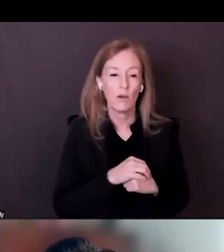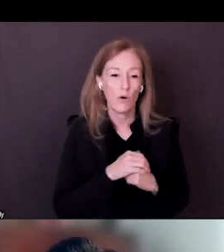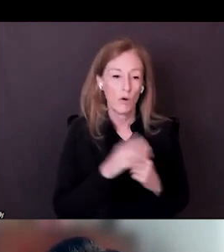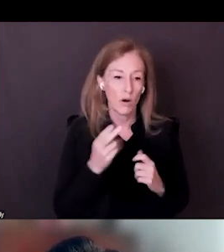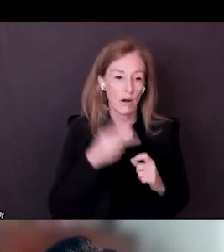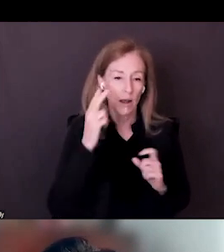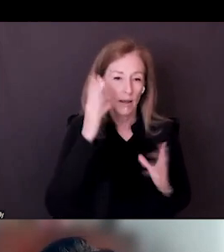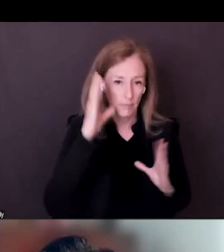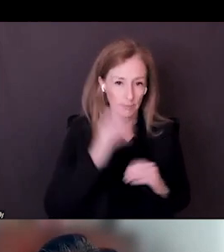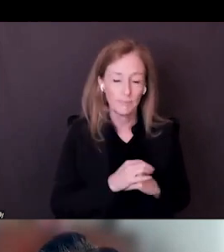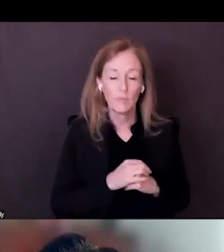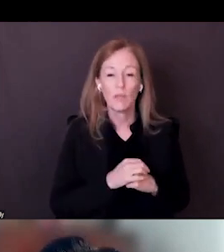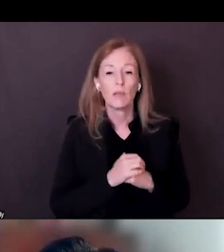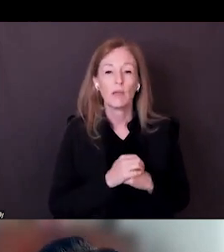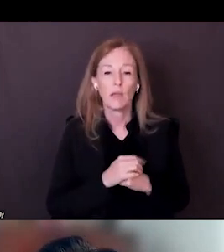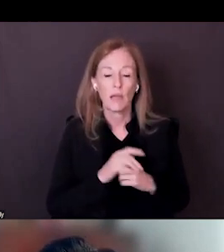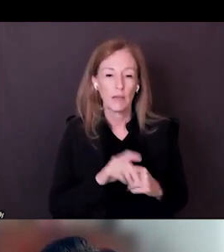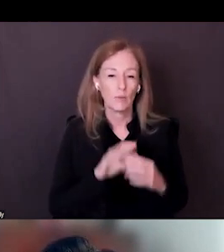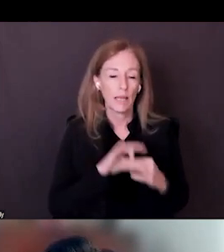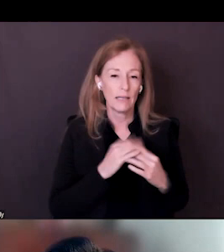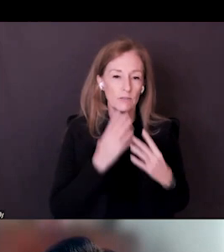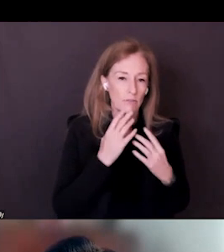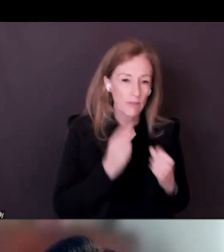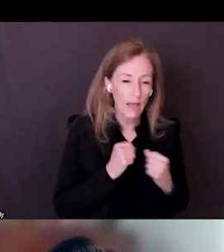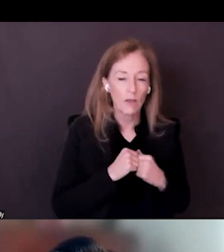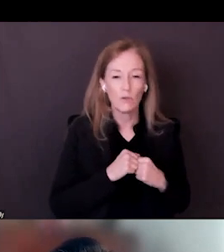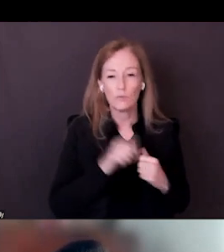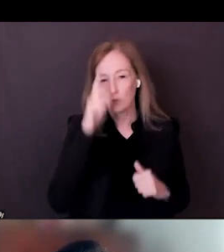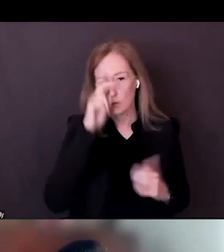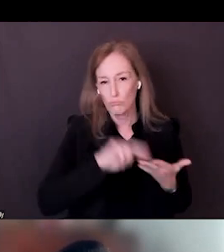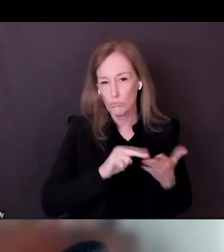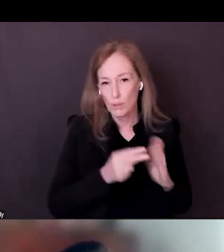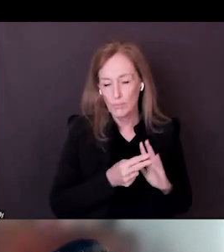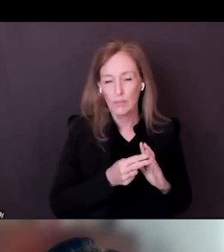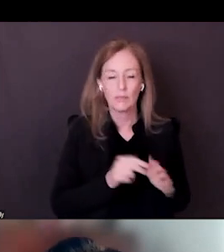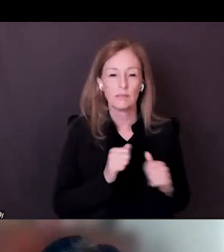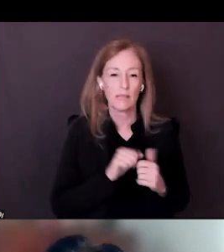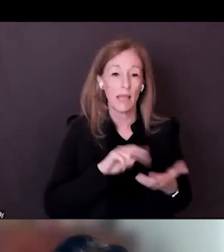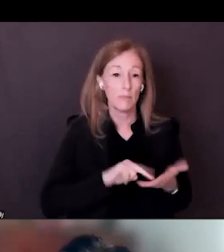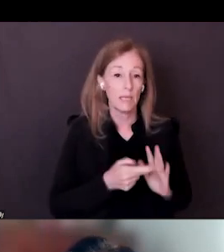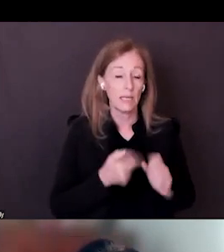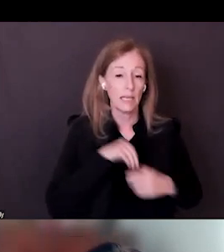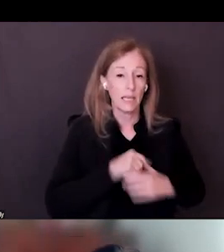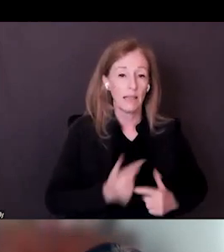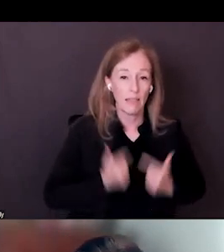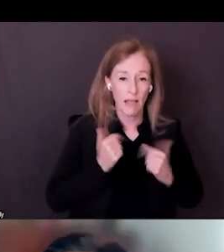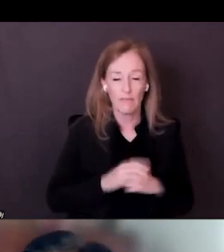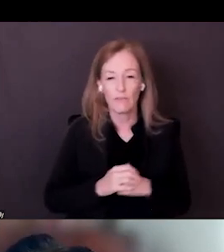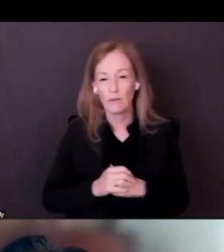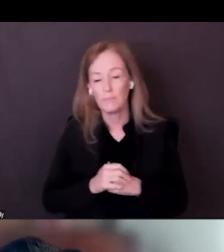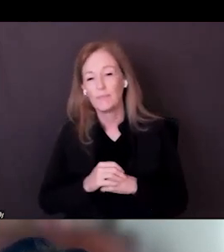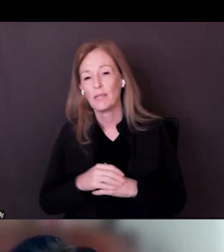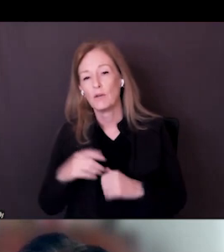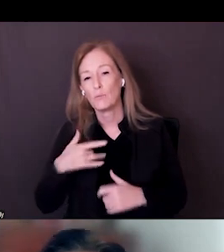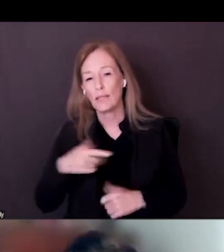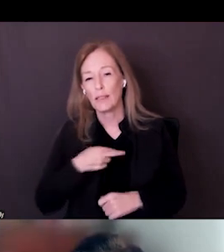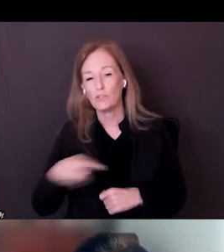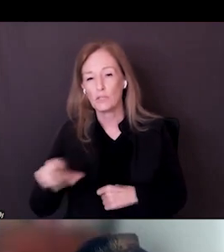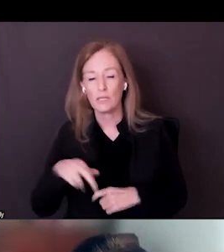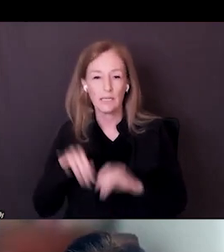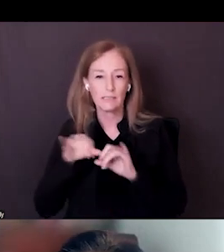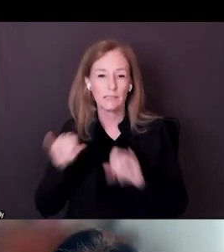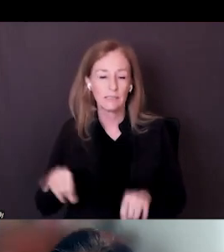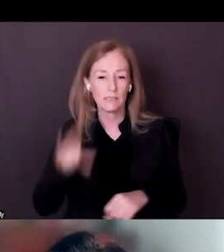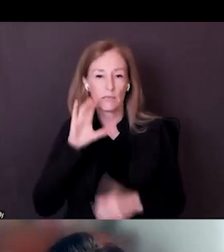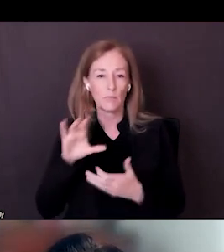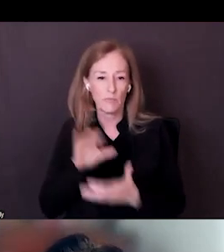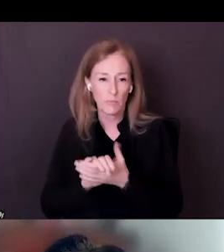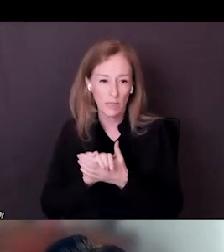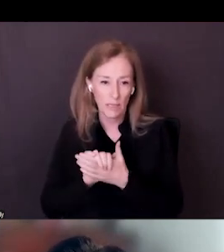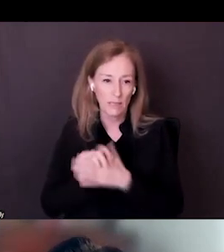AND RELIGION IS FOLLOWED BY A COMMUNITY OR SOCIAL GROUP.